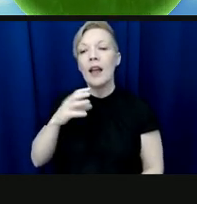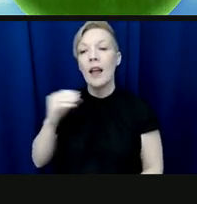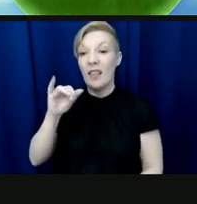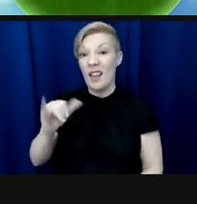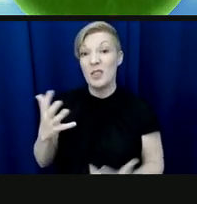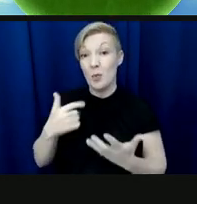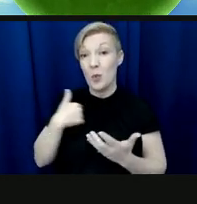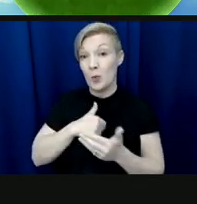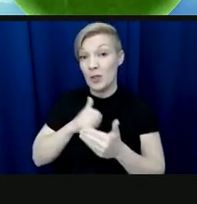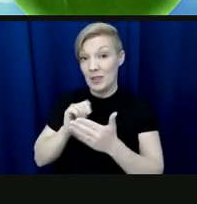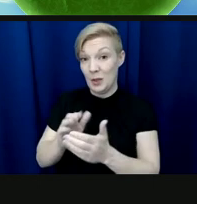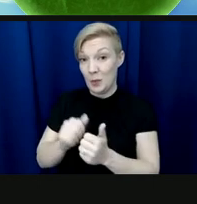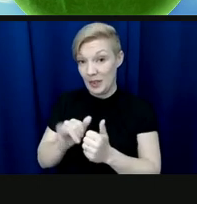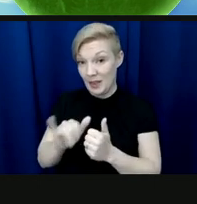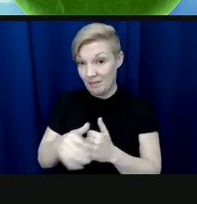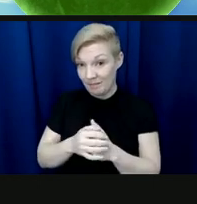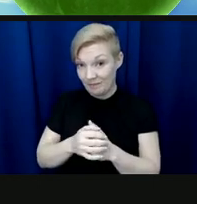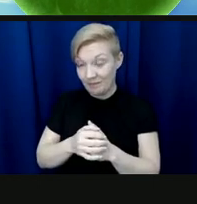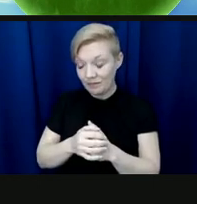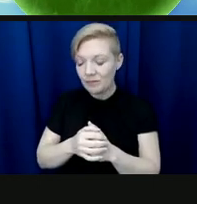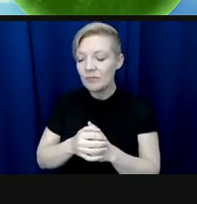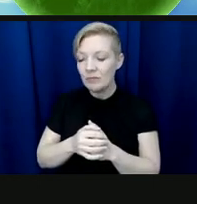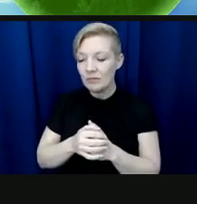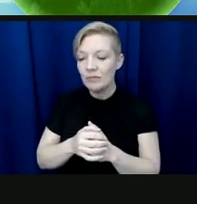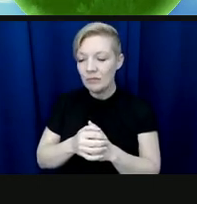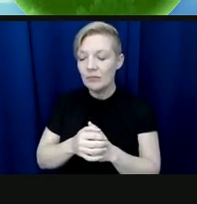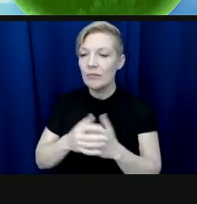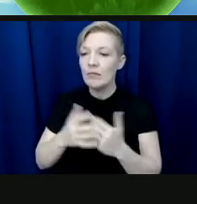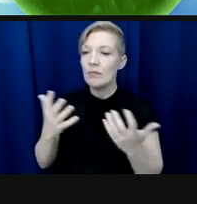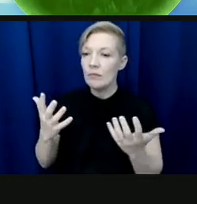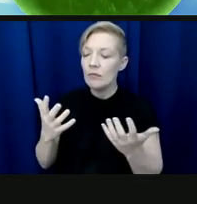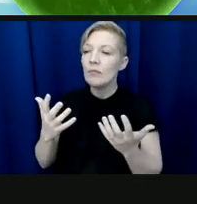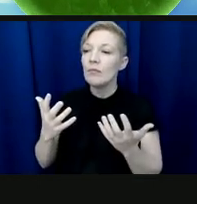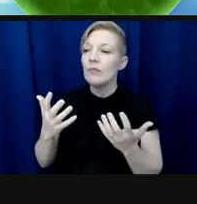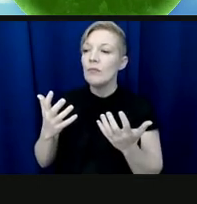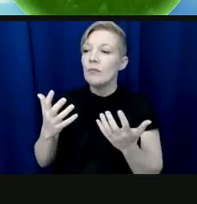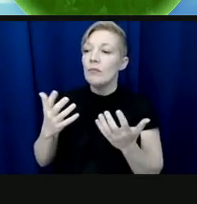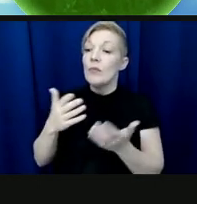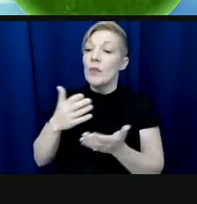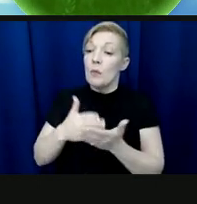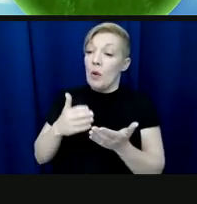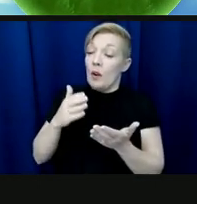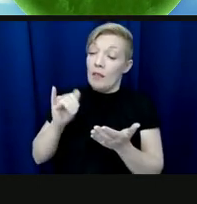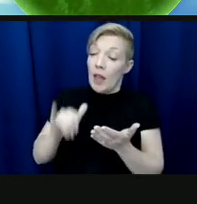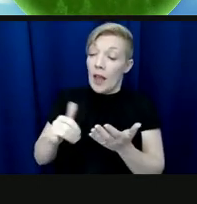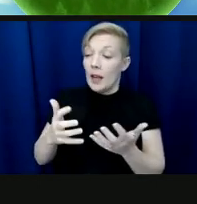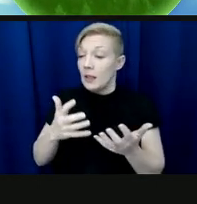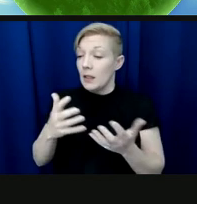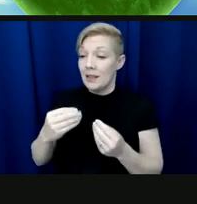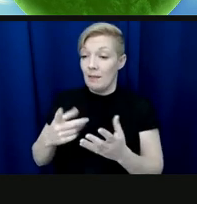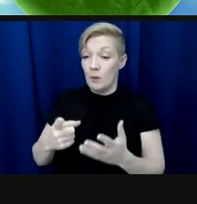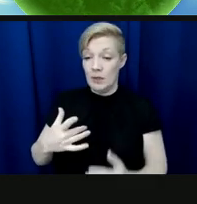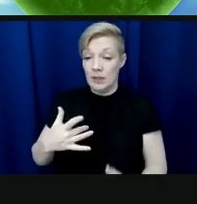And so part of the things I think, to help set that up is to give a sense of what we're doing.